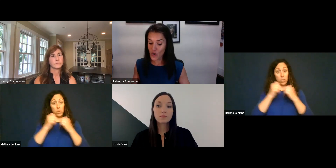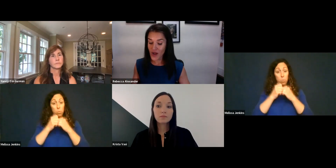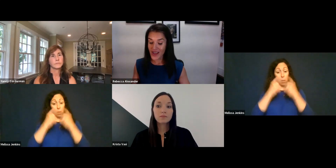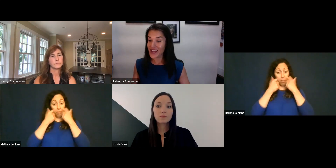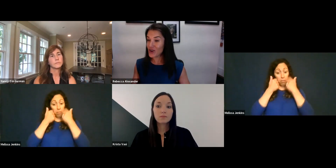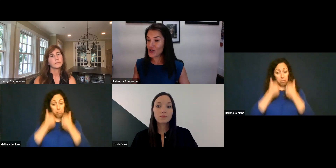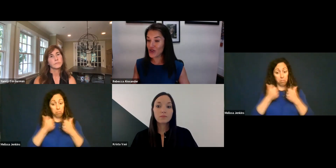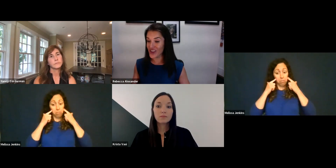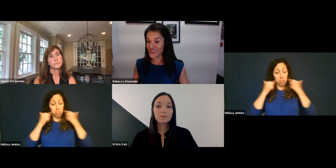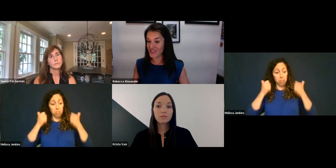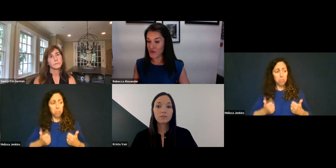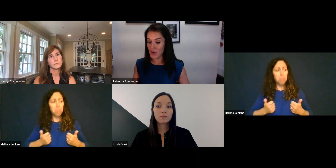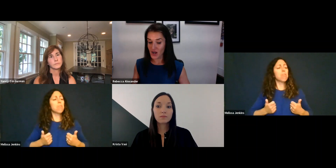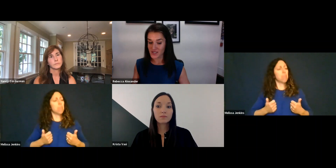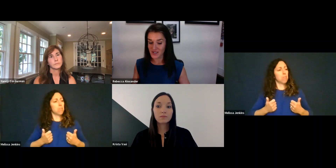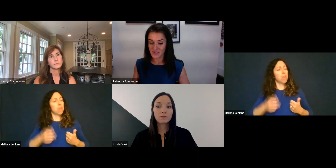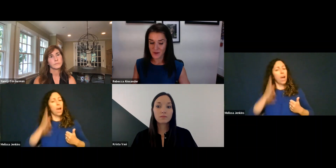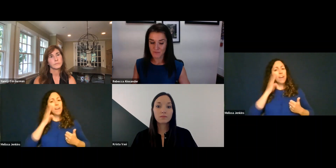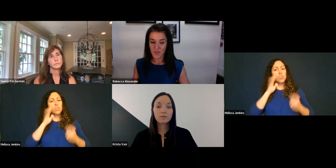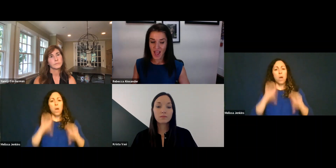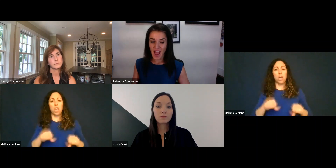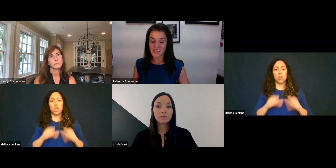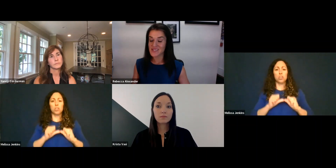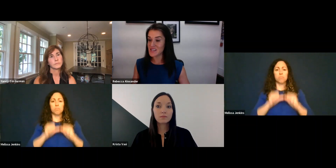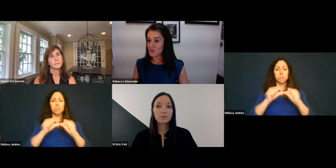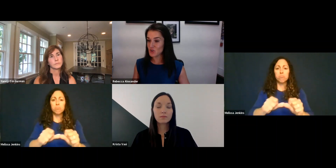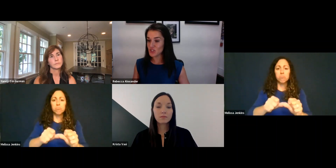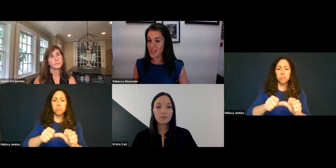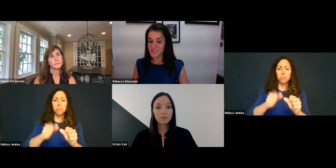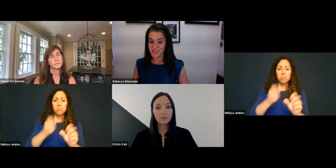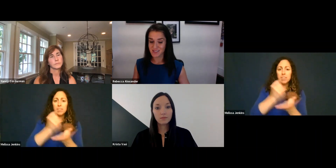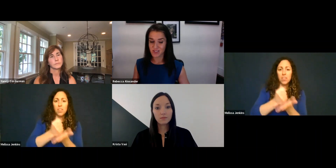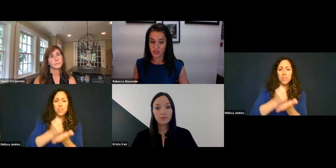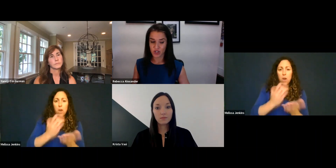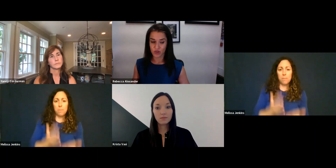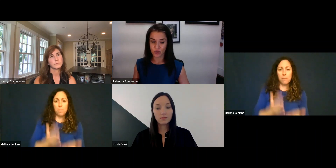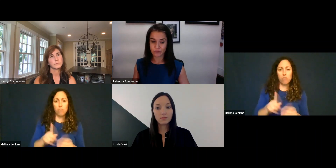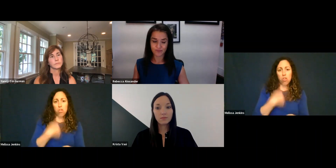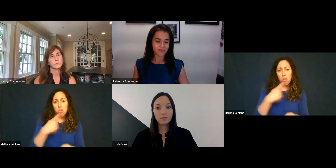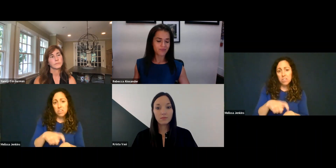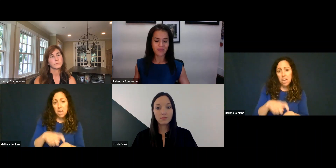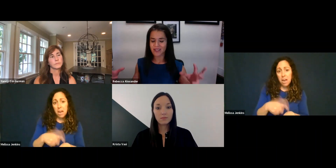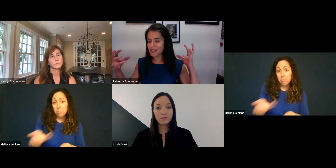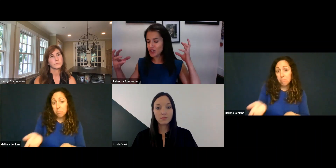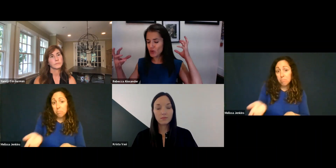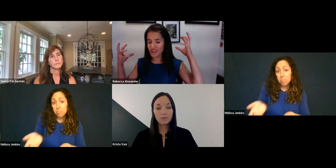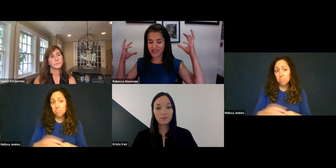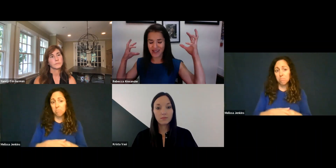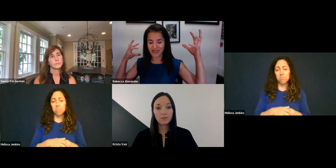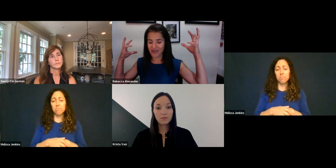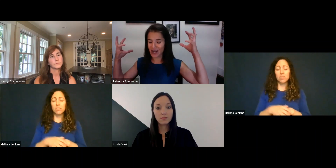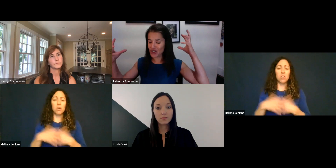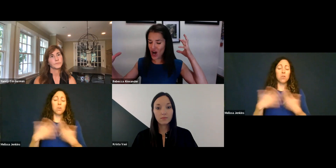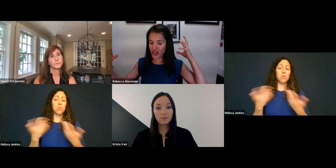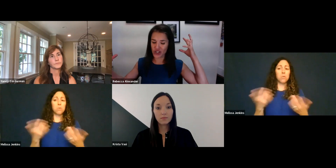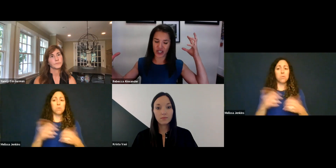So here are the things that have been positive. As difficult as it is to deal with assistive technology,